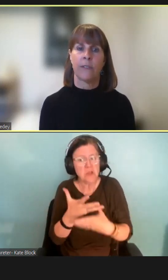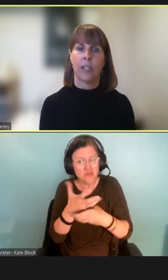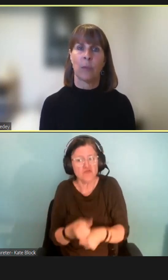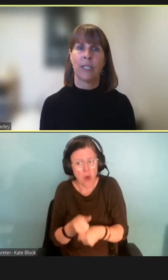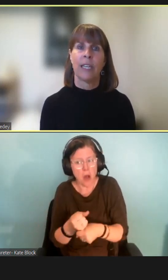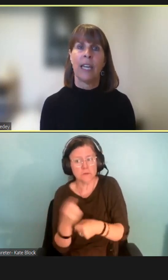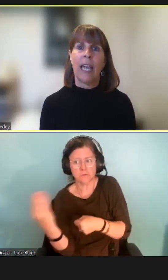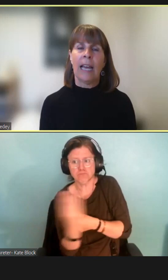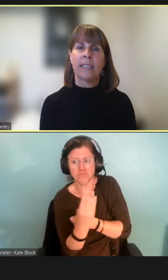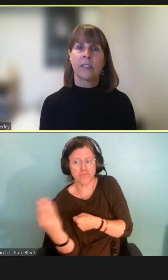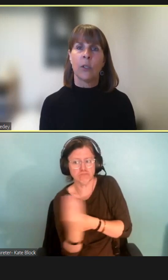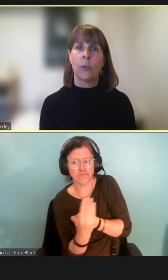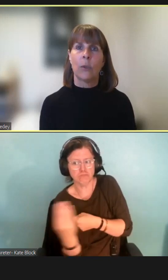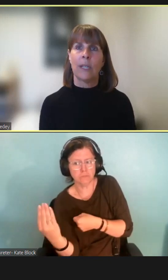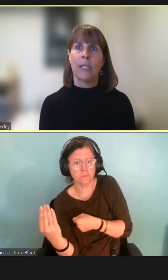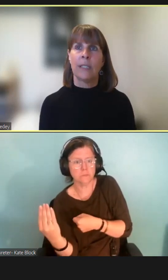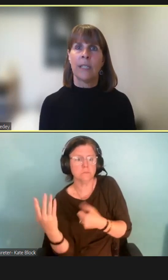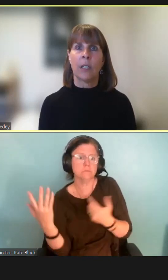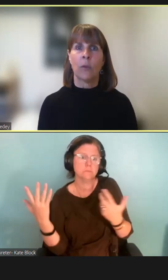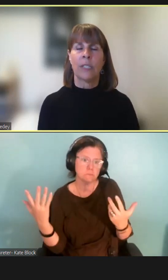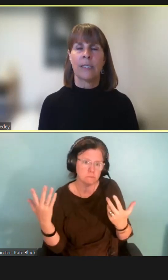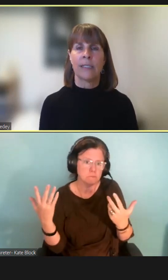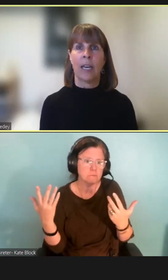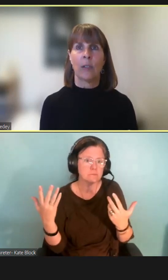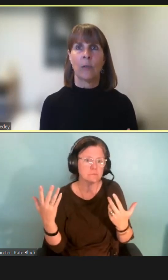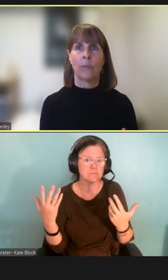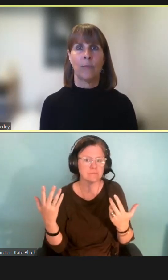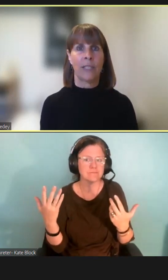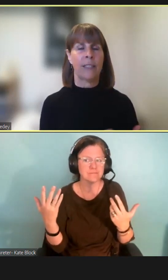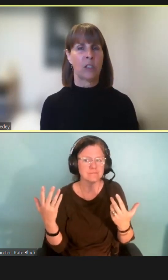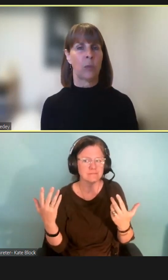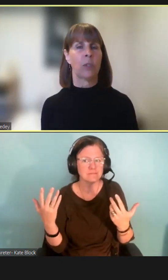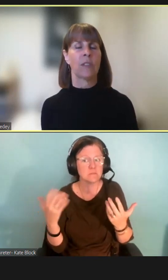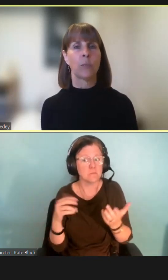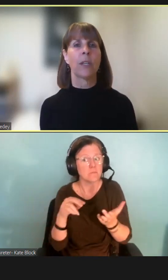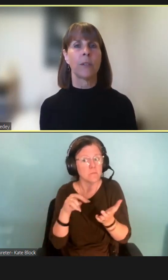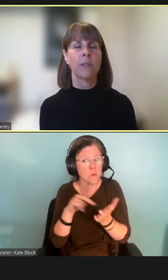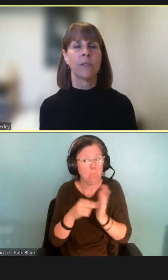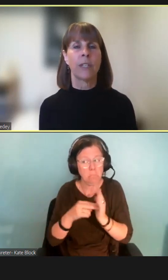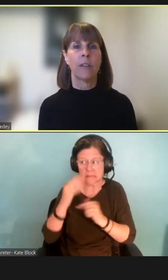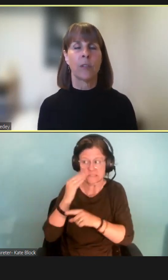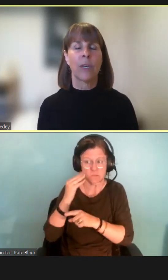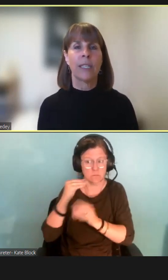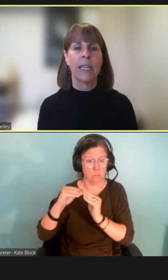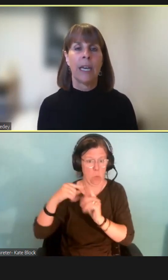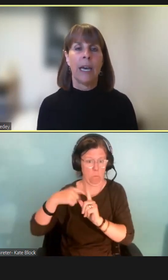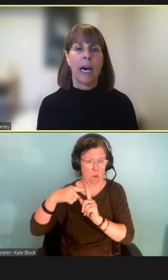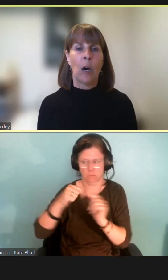family and so not only does that make the experience better for everybody um